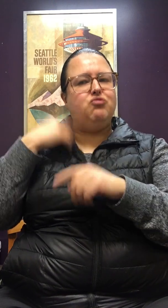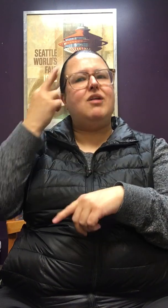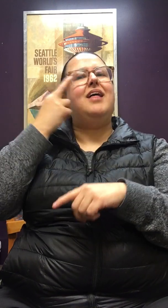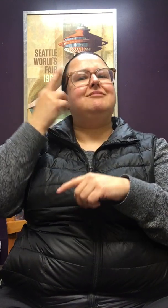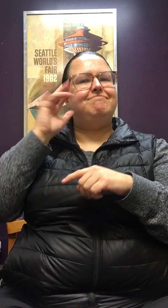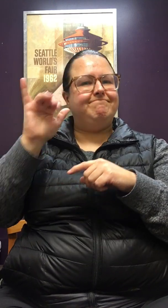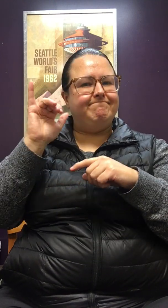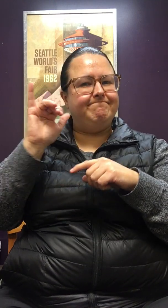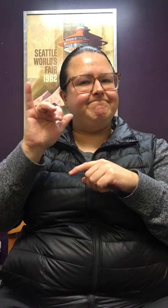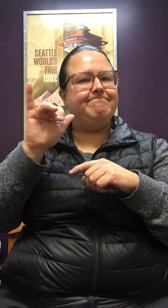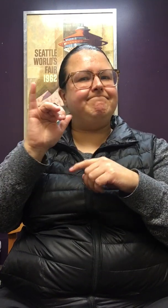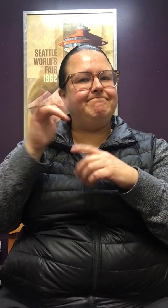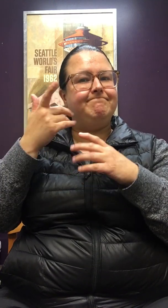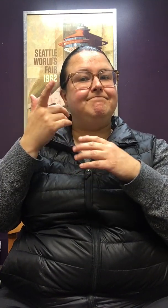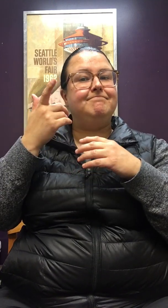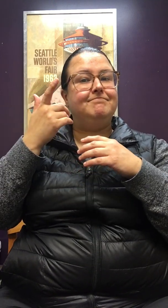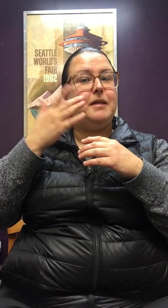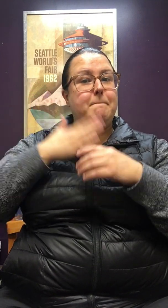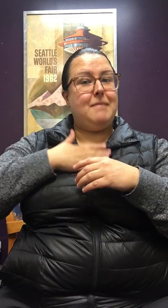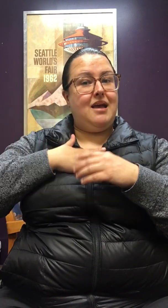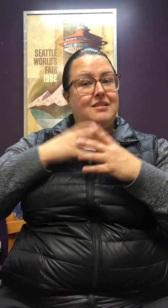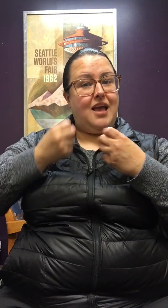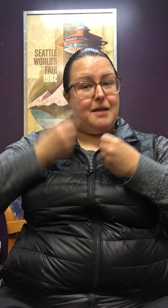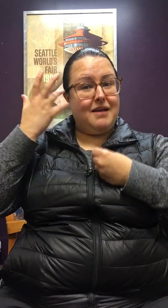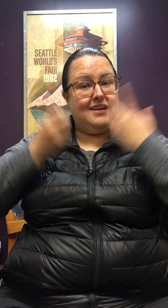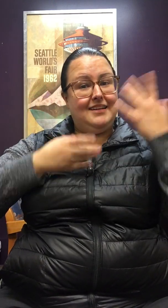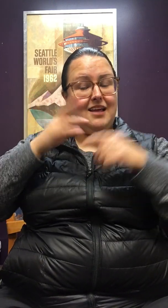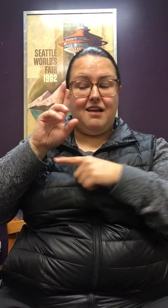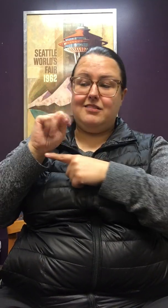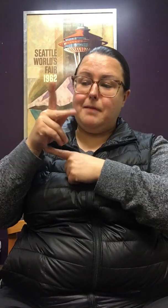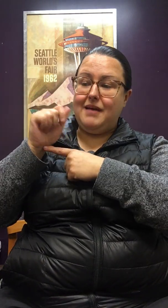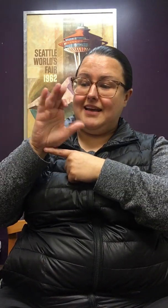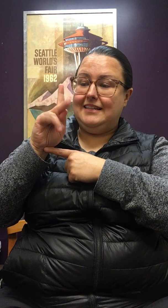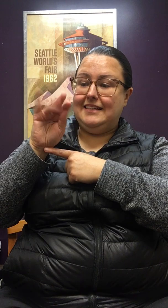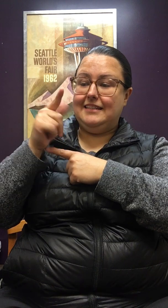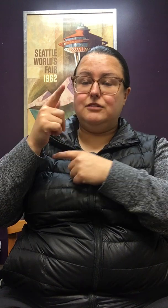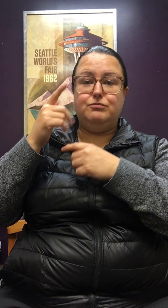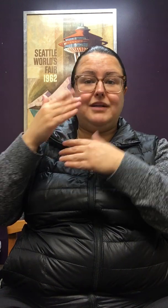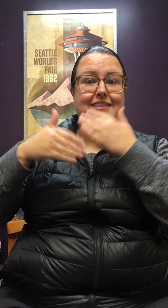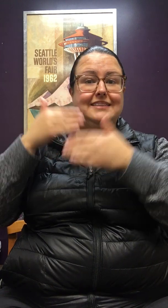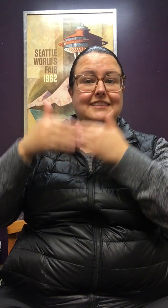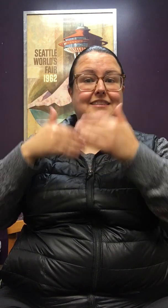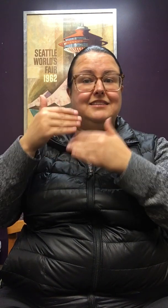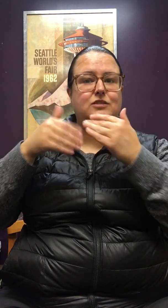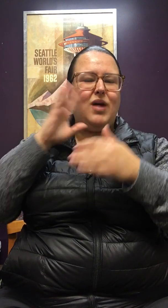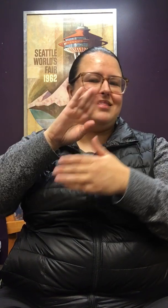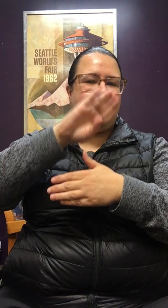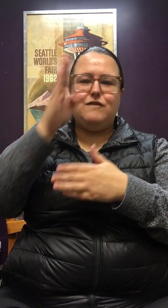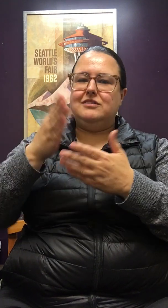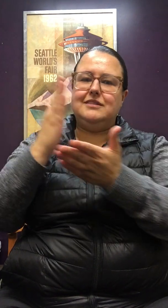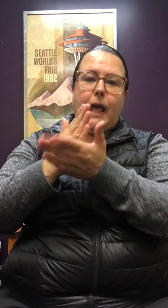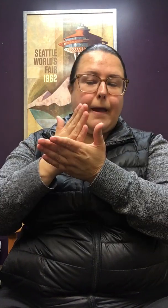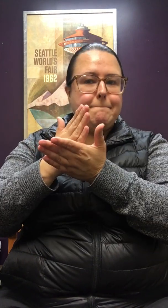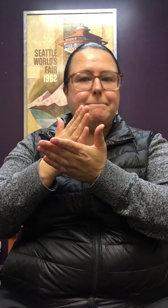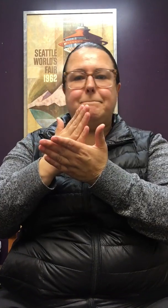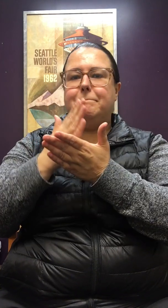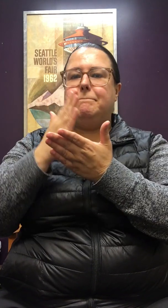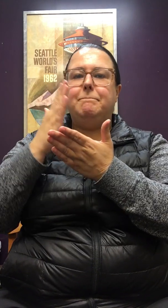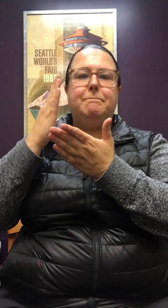I realize that my unpacking process will never stop